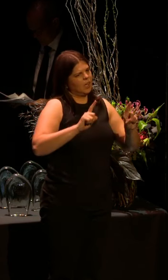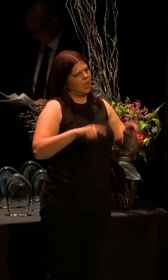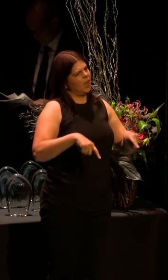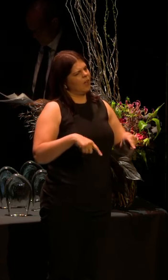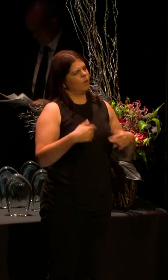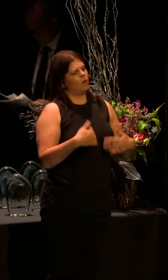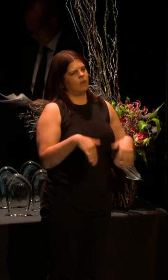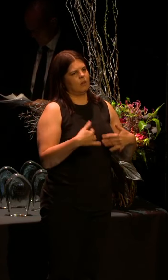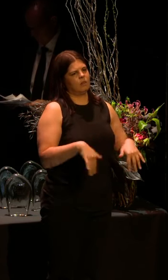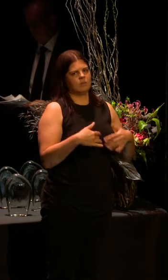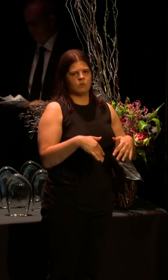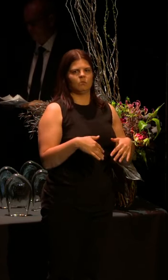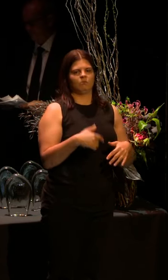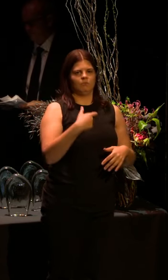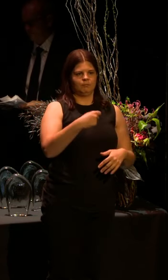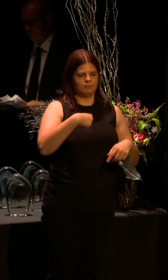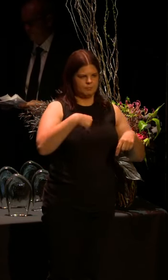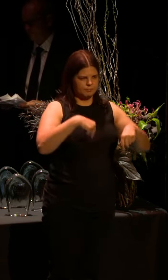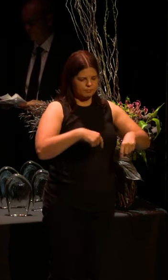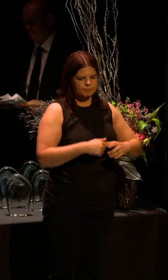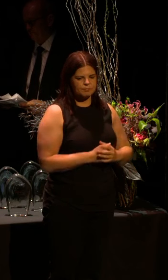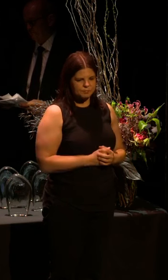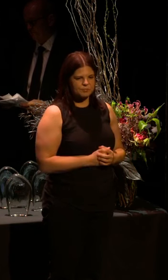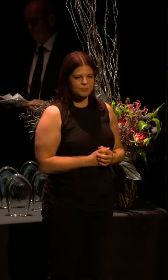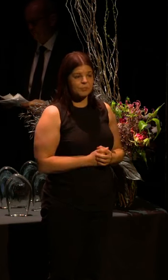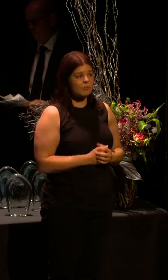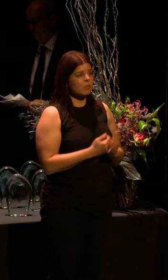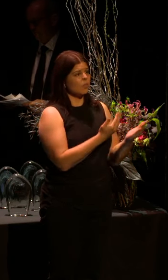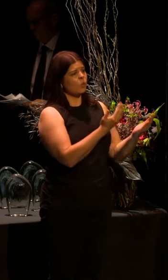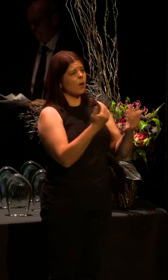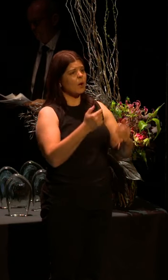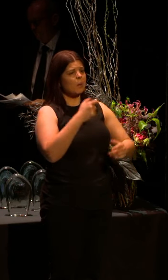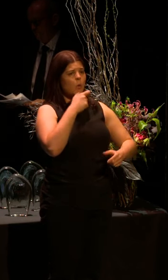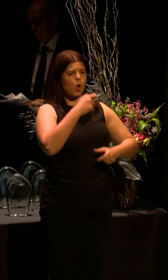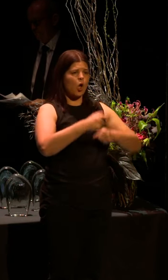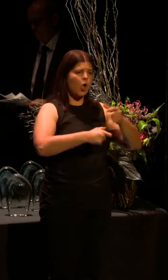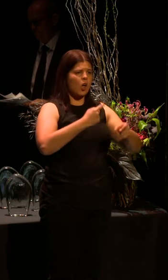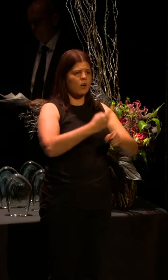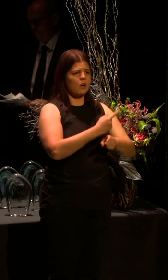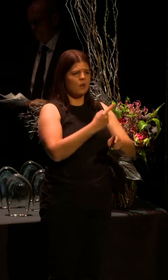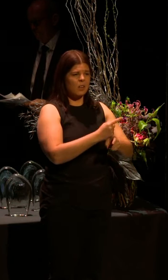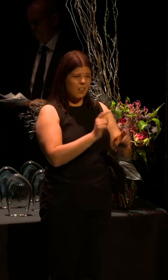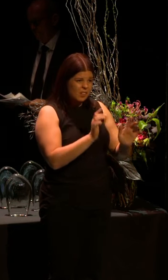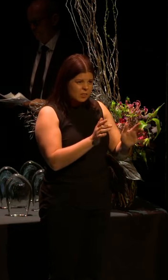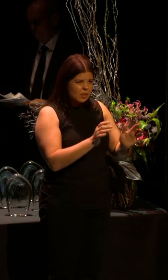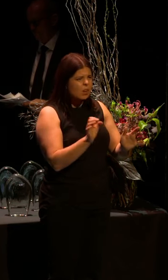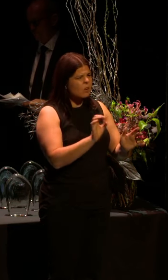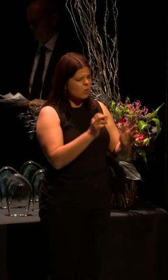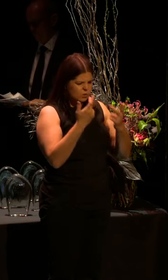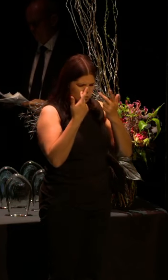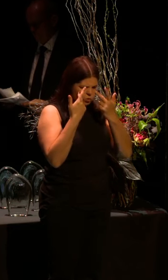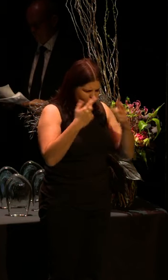It's a reflection of where we are. And the boundaries of traditional owners are not defined by the hand and a pen,